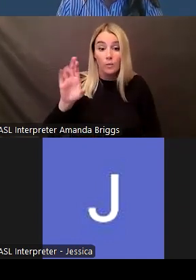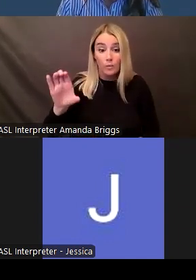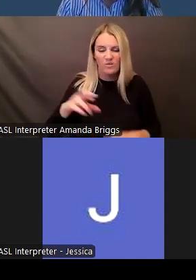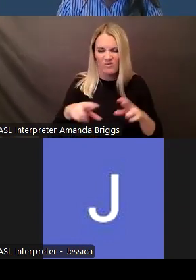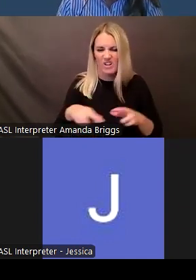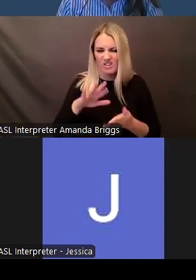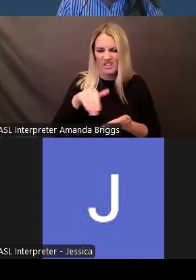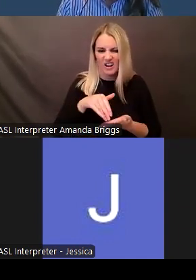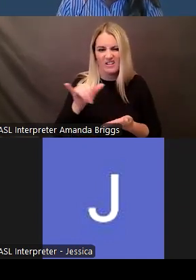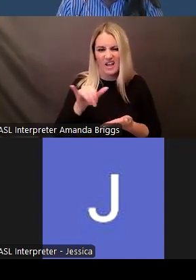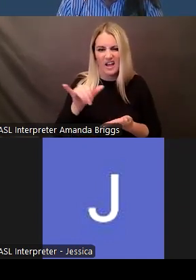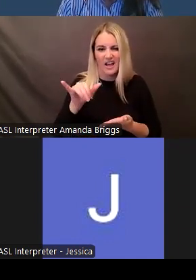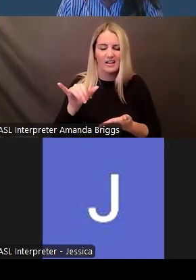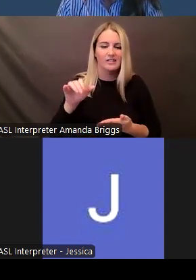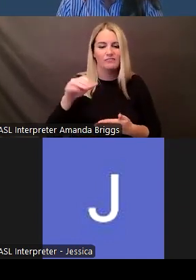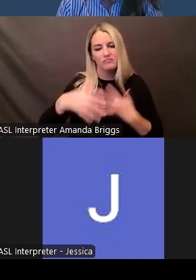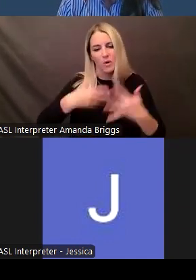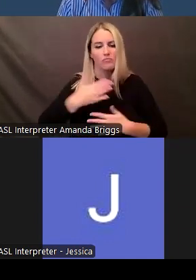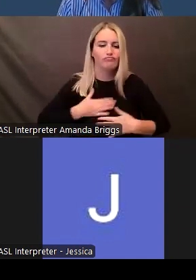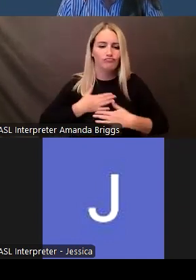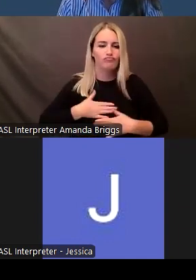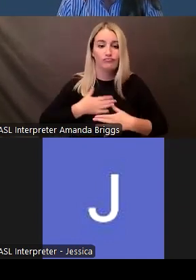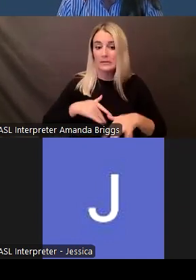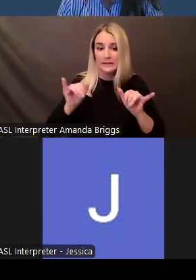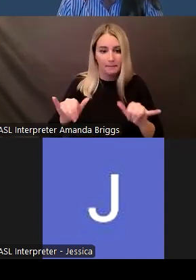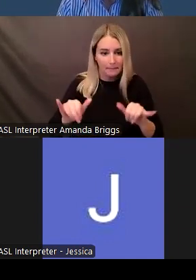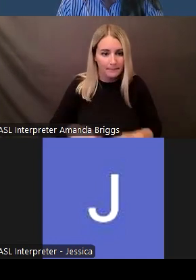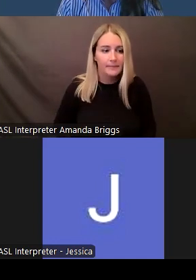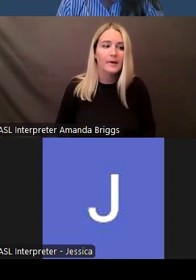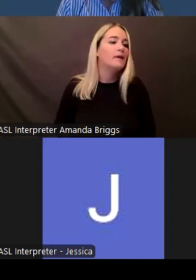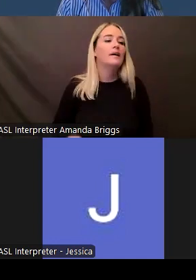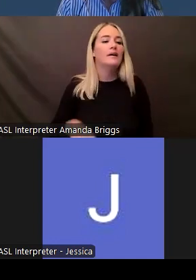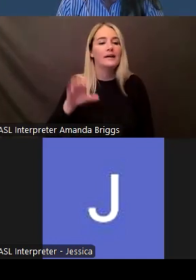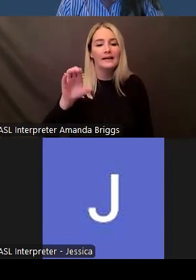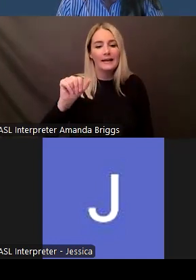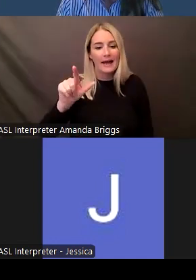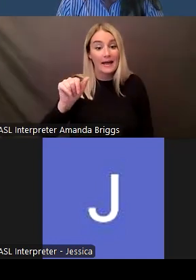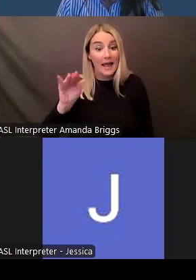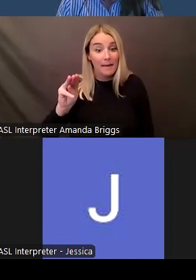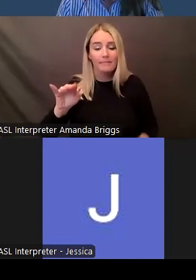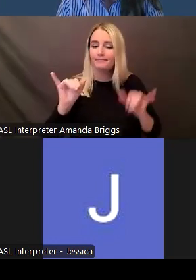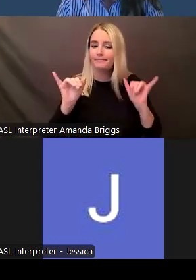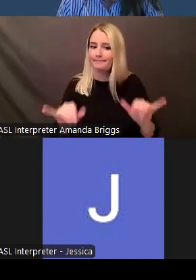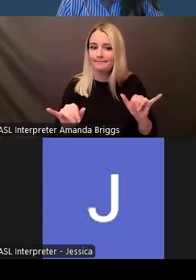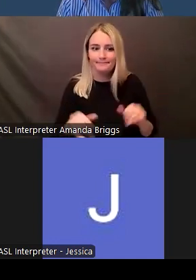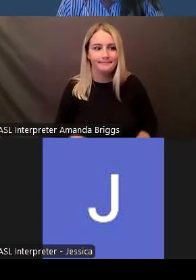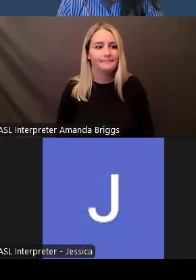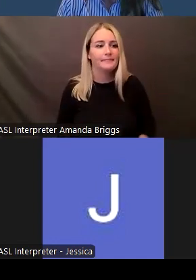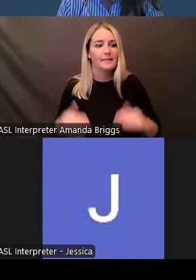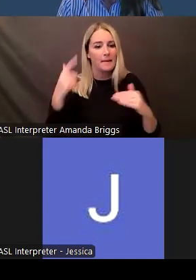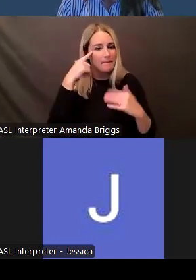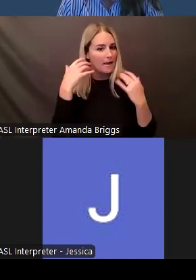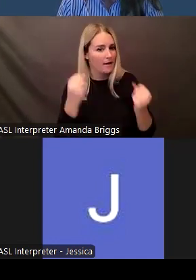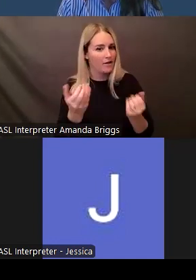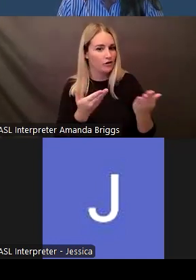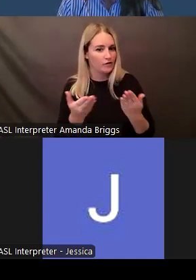including social recreation, Cal AIM, and mental health services.